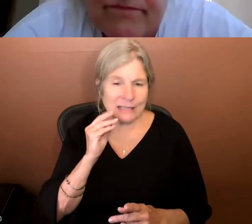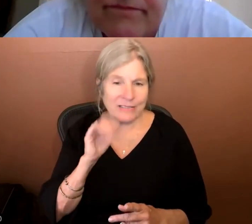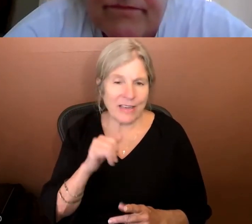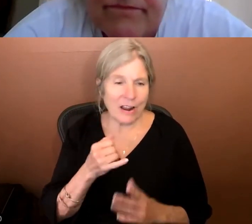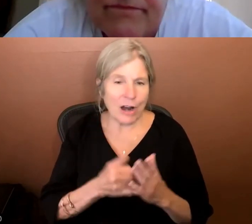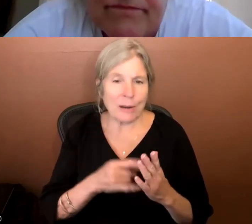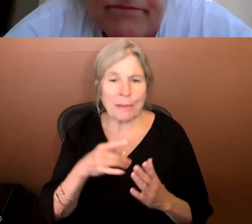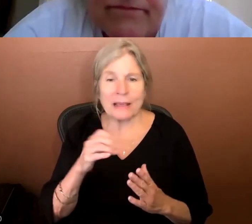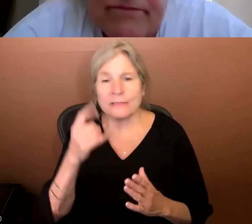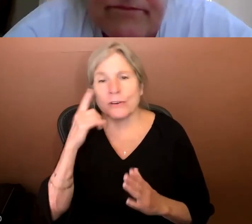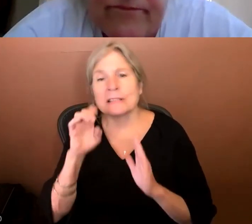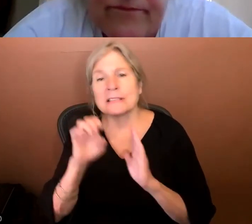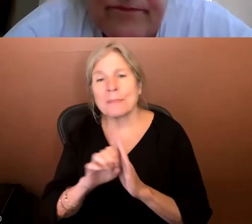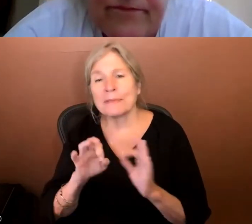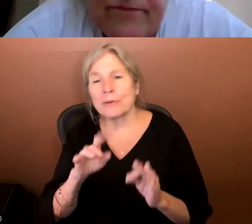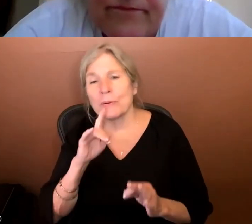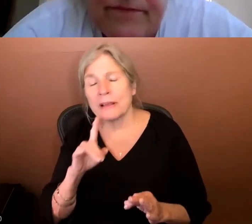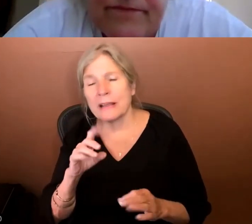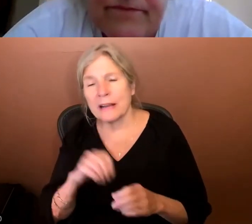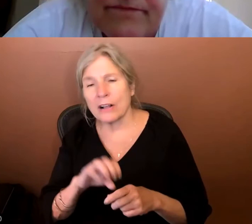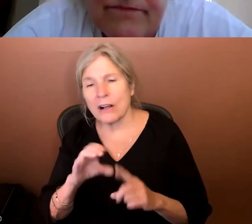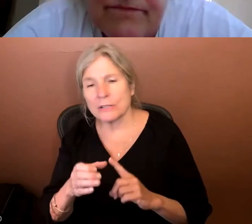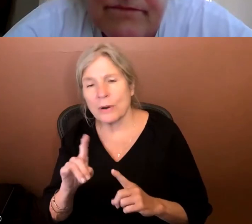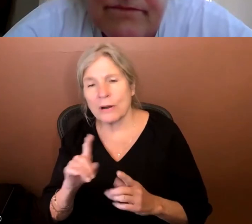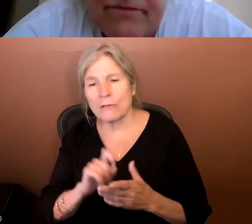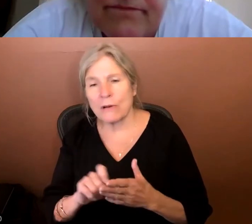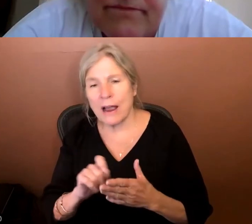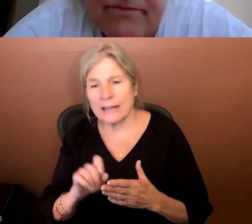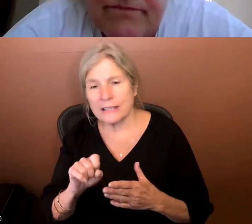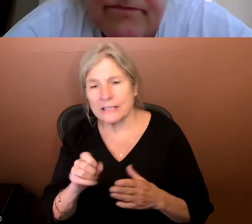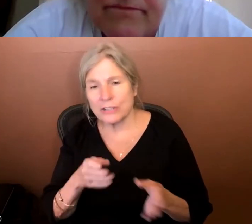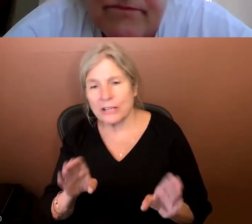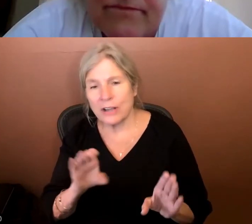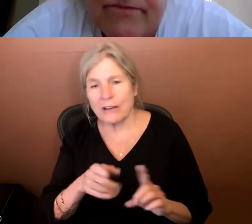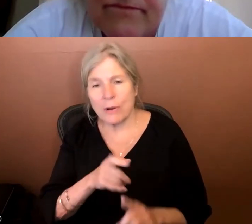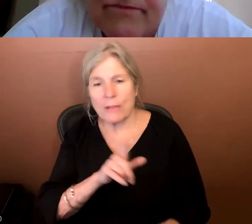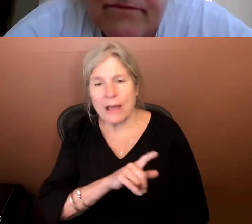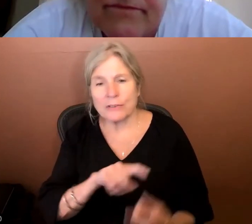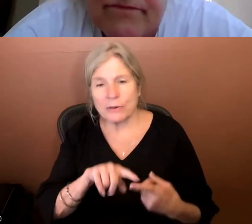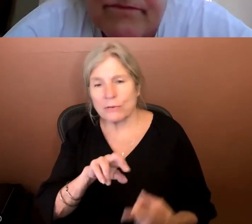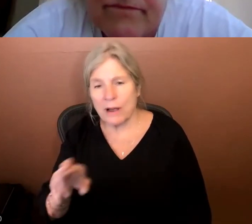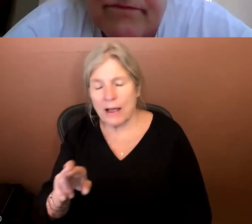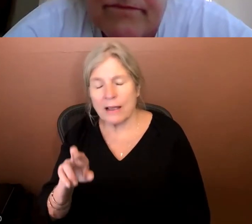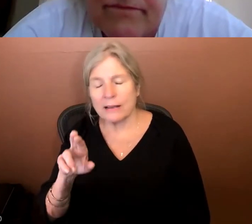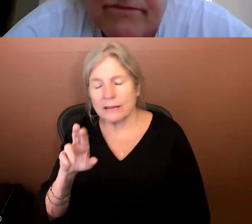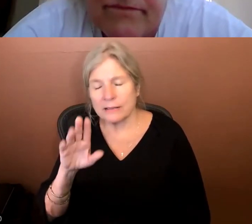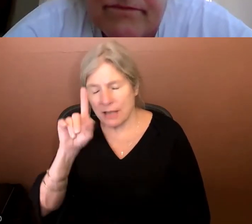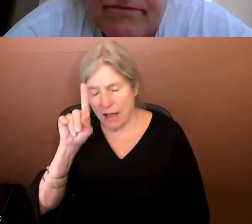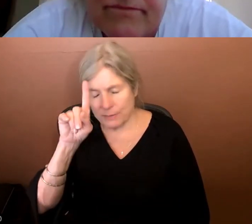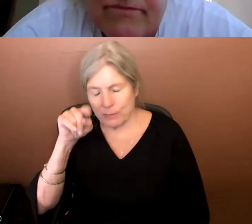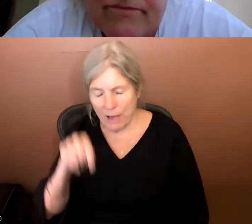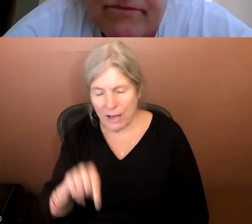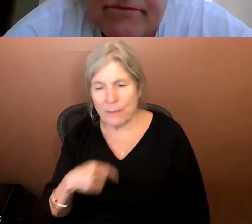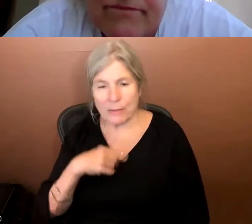example, if you live in a culture where writing is generally done from left to right, top to bottom, I would assume that person would be more